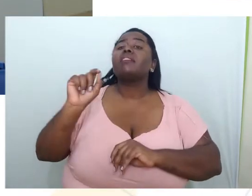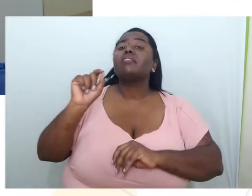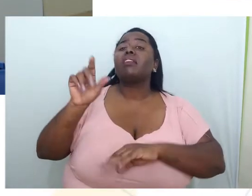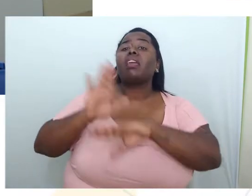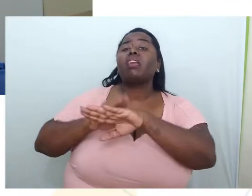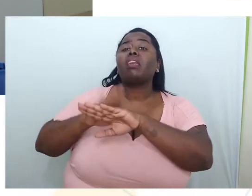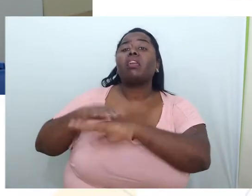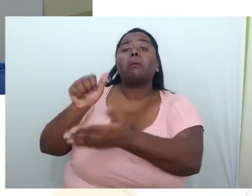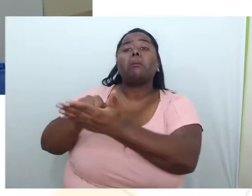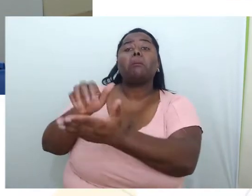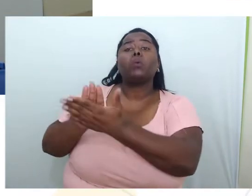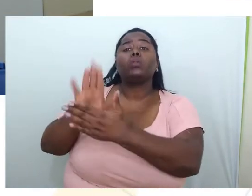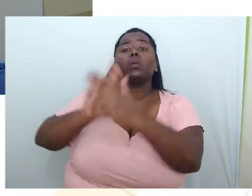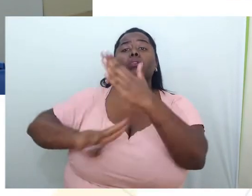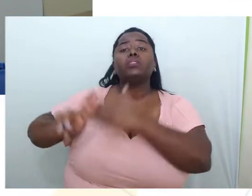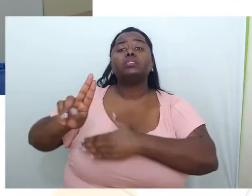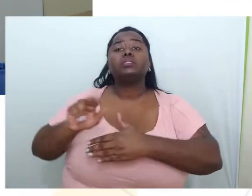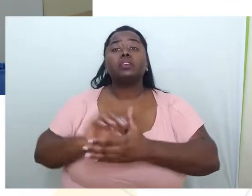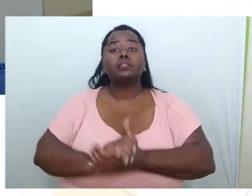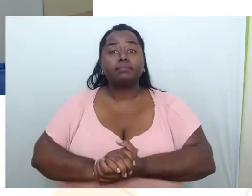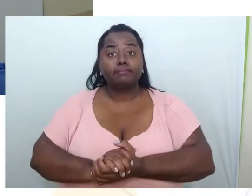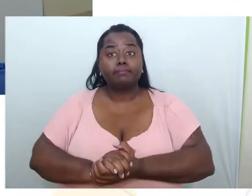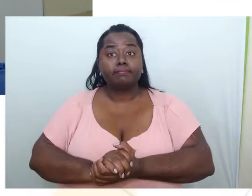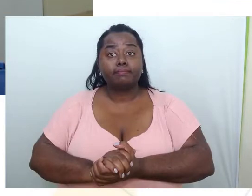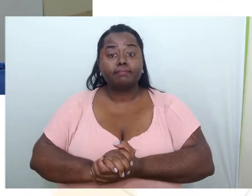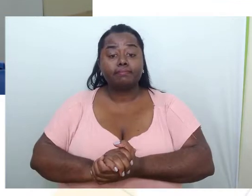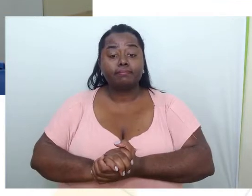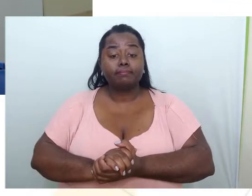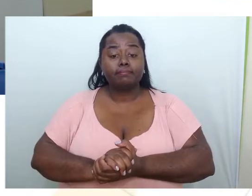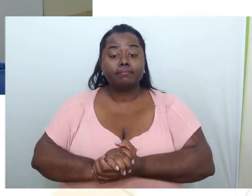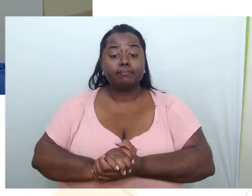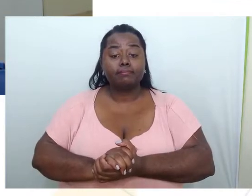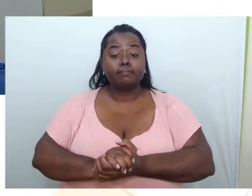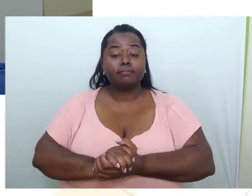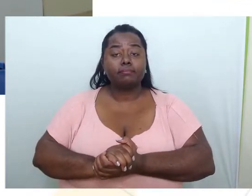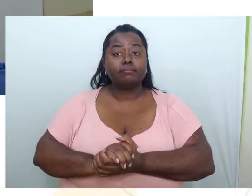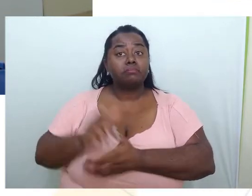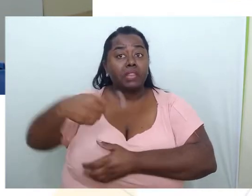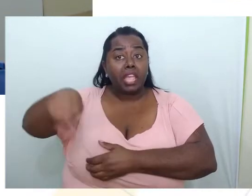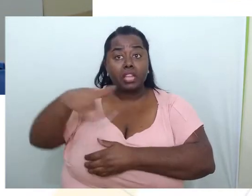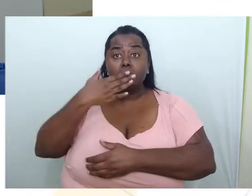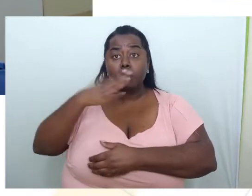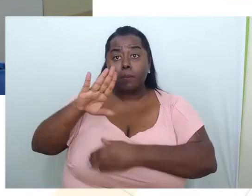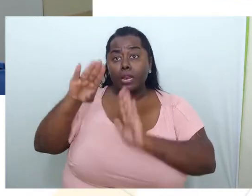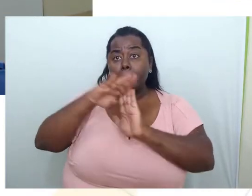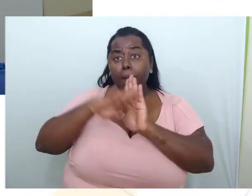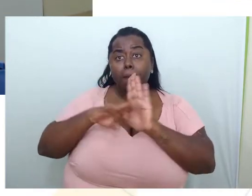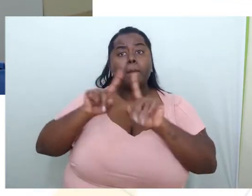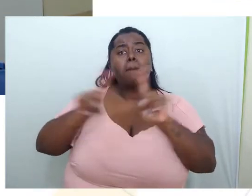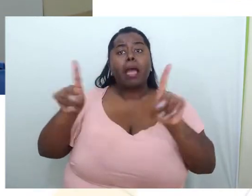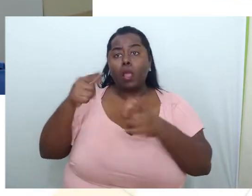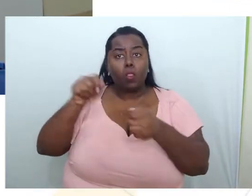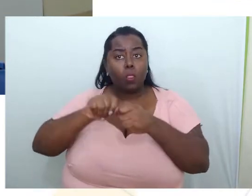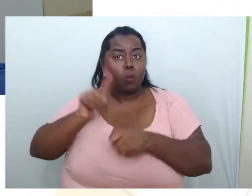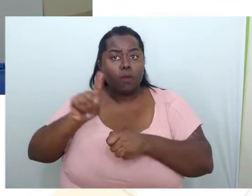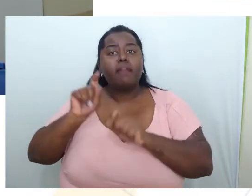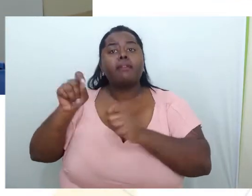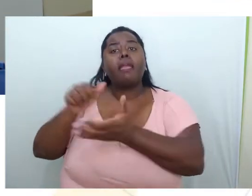who holds the educational institution for what they were supposed to deliver